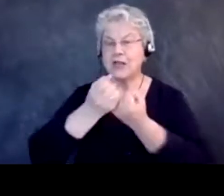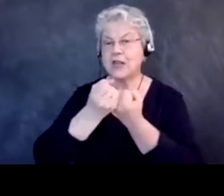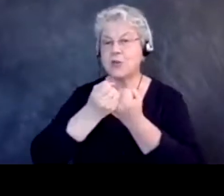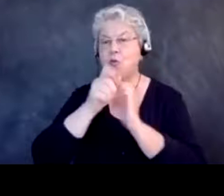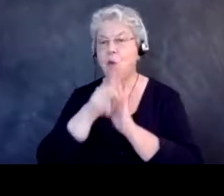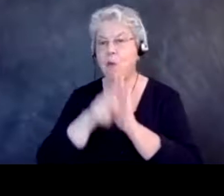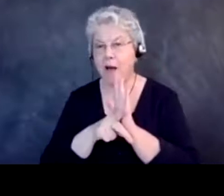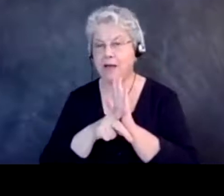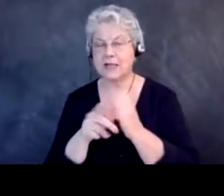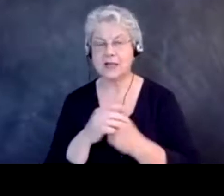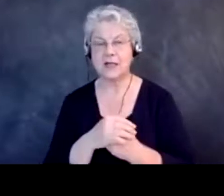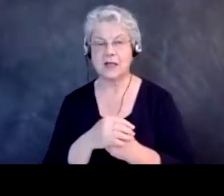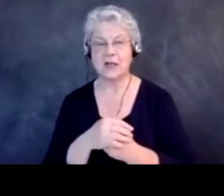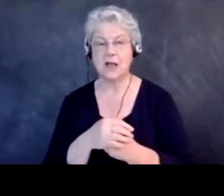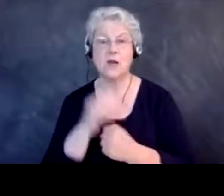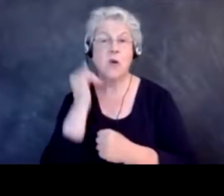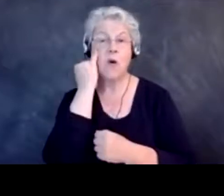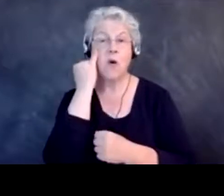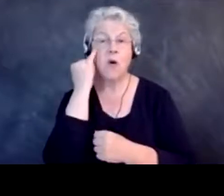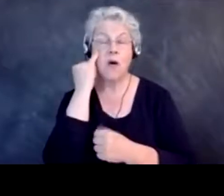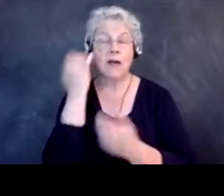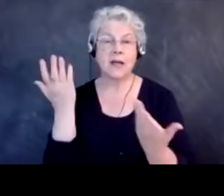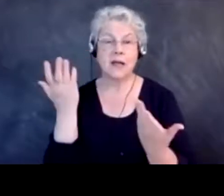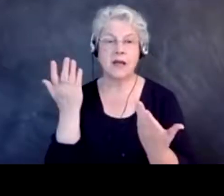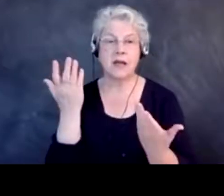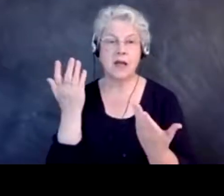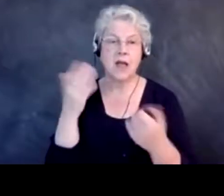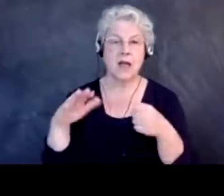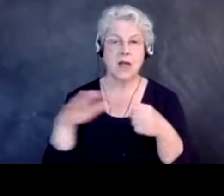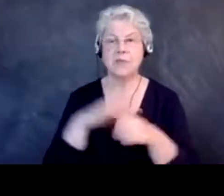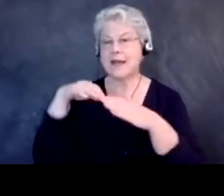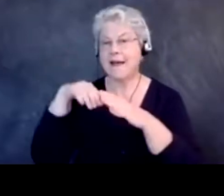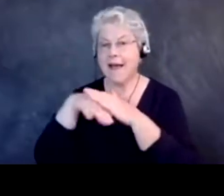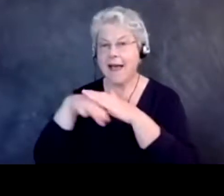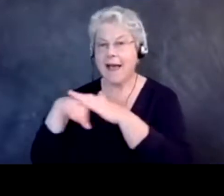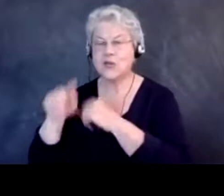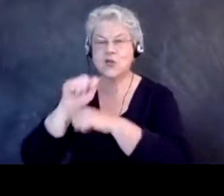one of those would be complete access to the traditional territory for fishing,